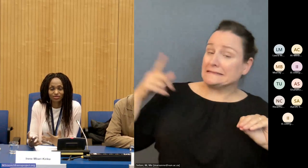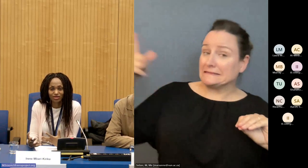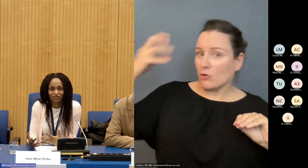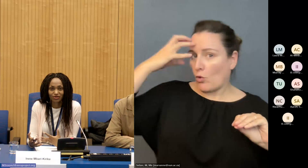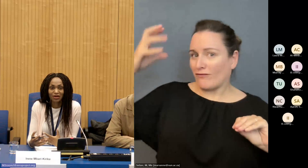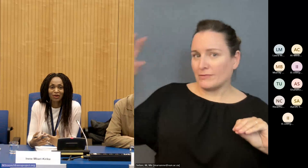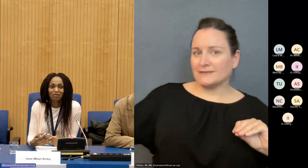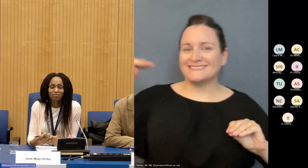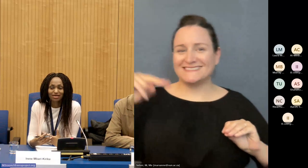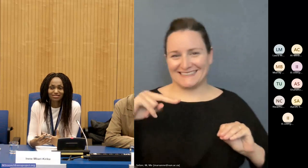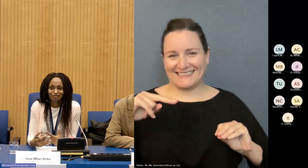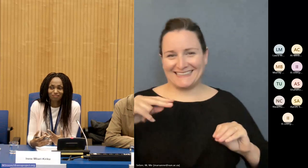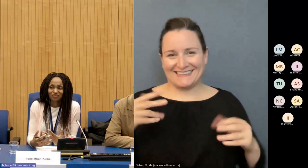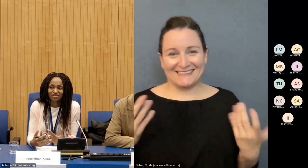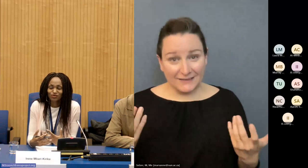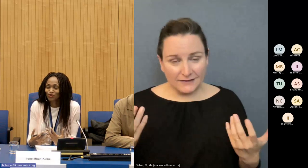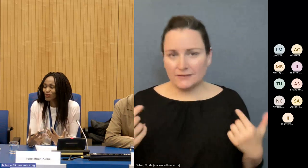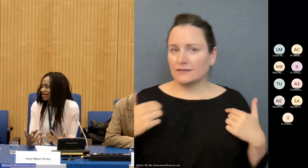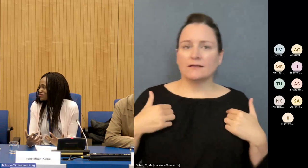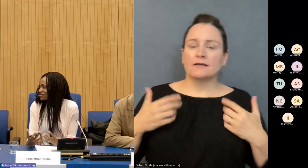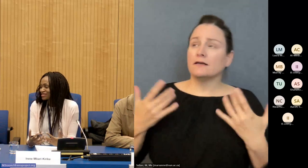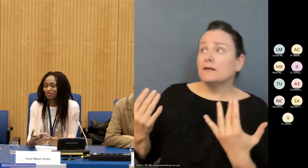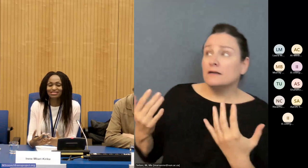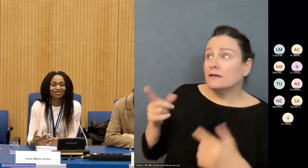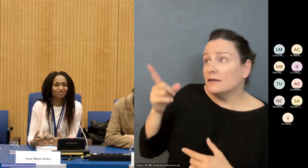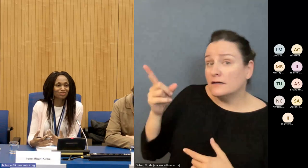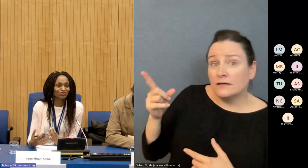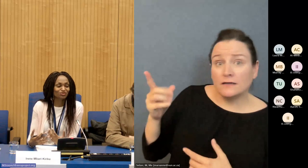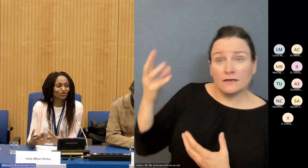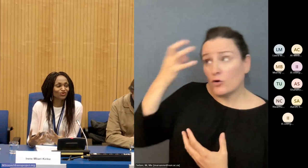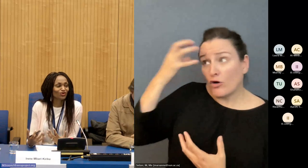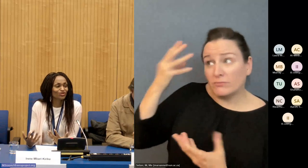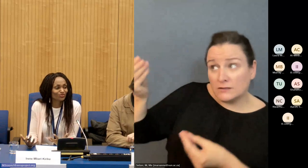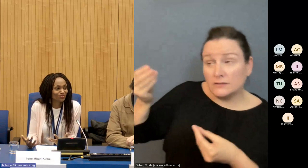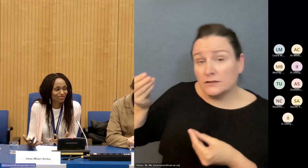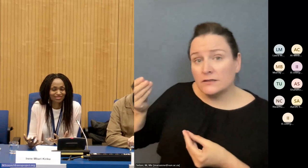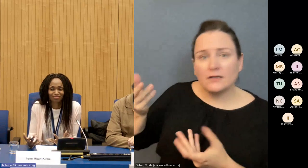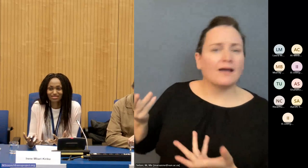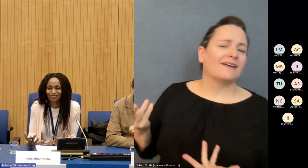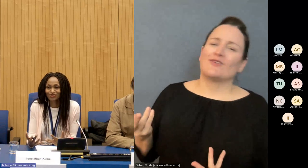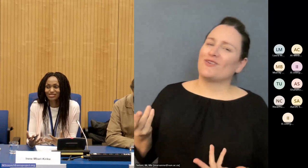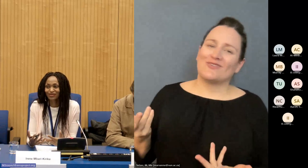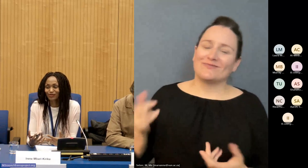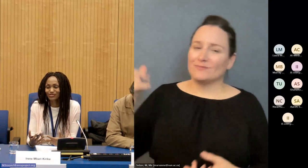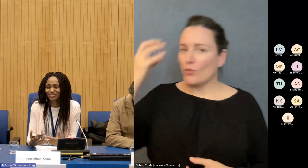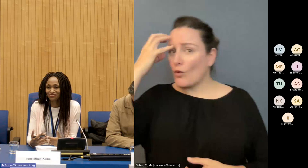work together. If you go to a country and expect the government to help technology with kids in